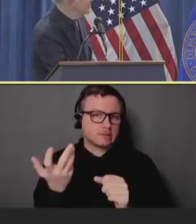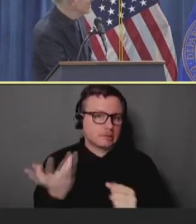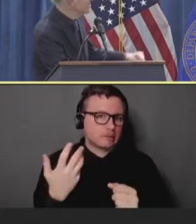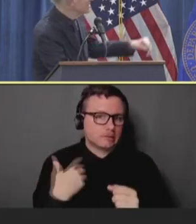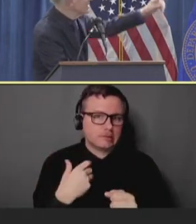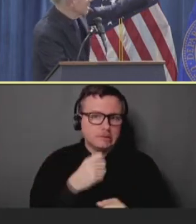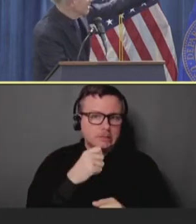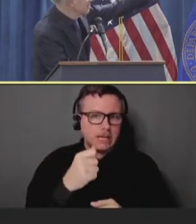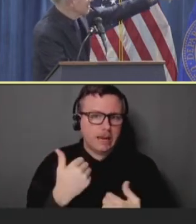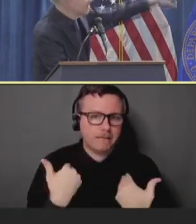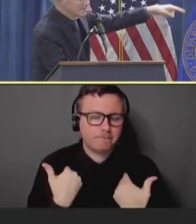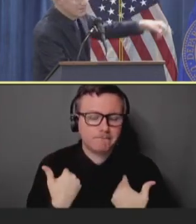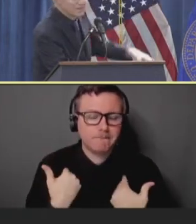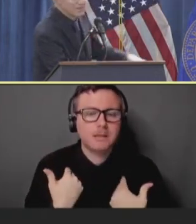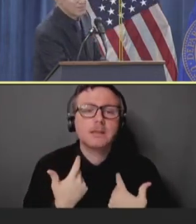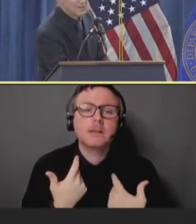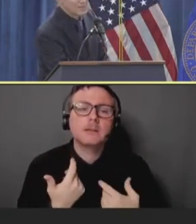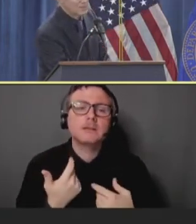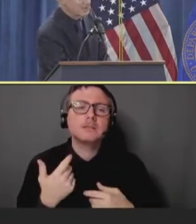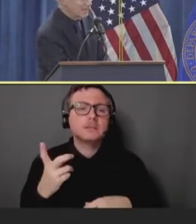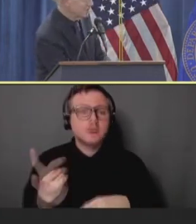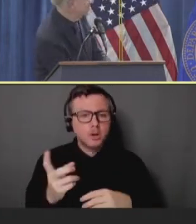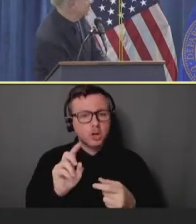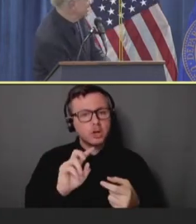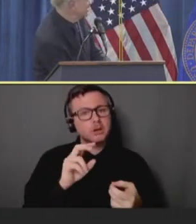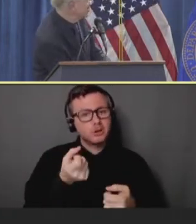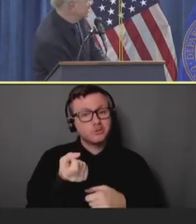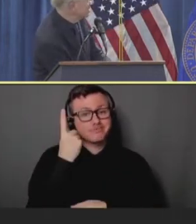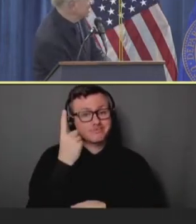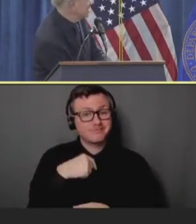viruses. And the number of cases began to increase.